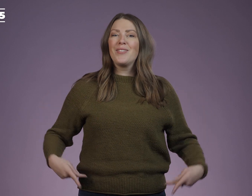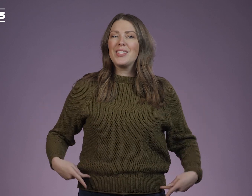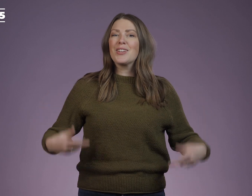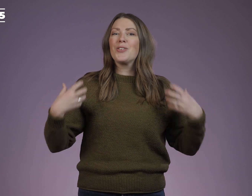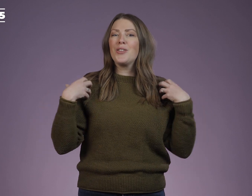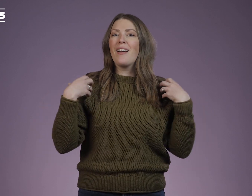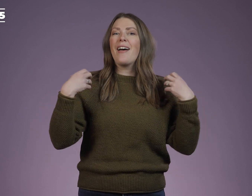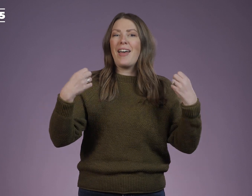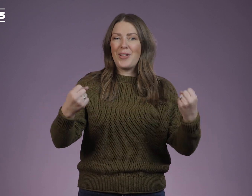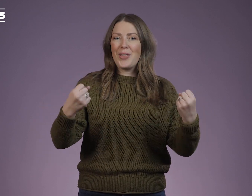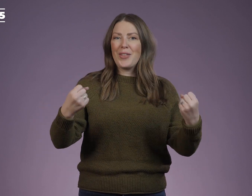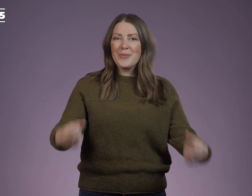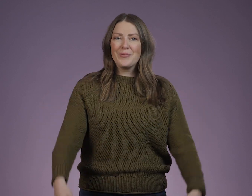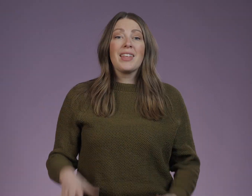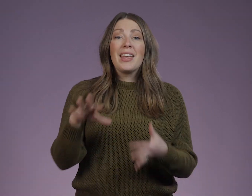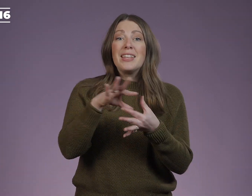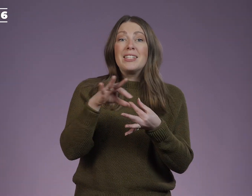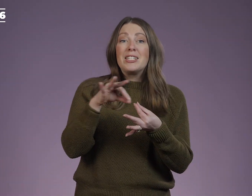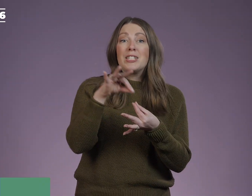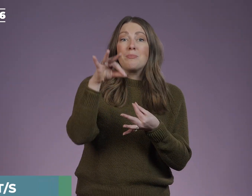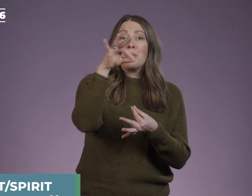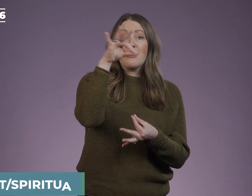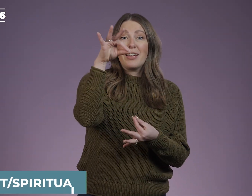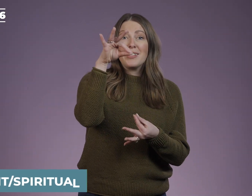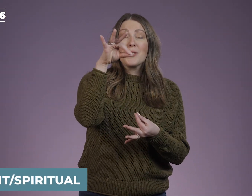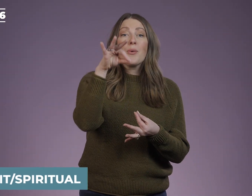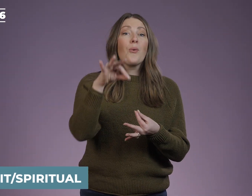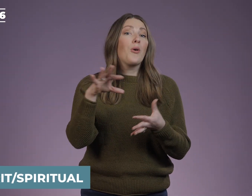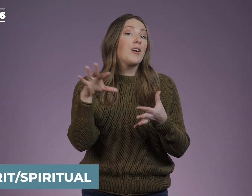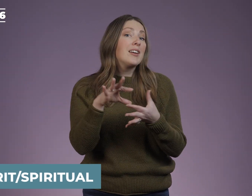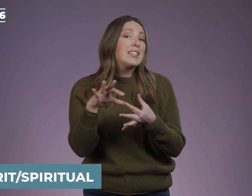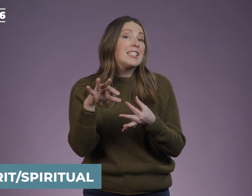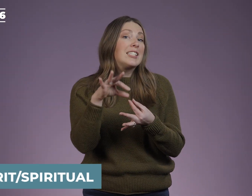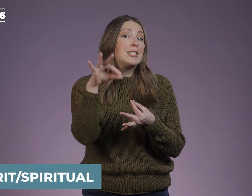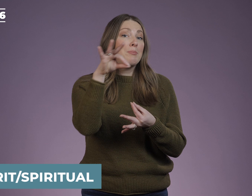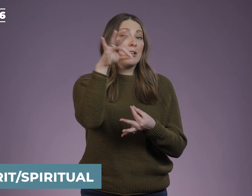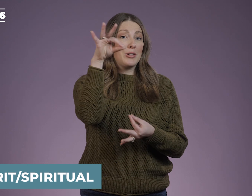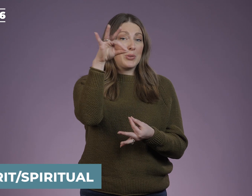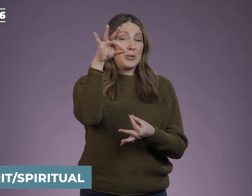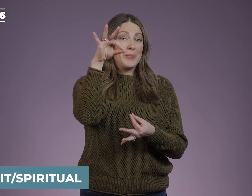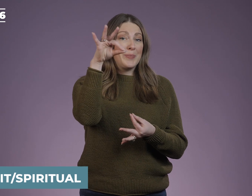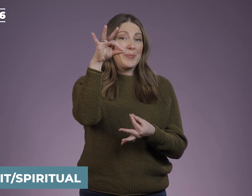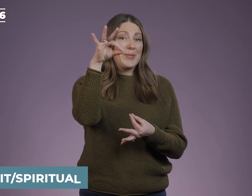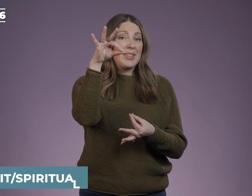physical health, spirit or spiritual.